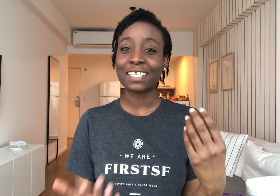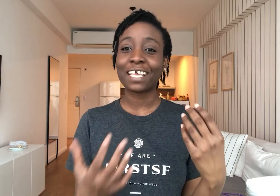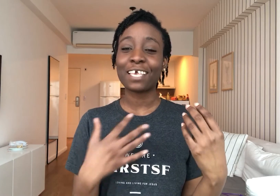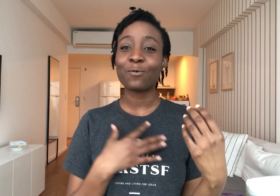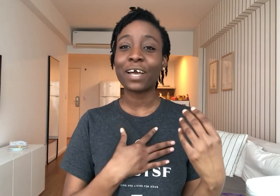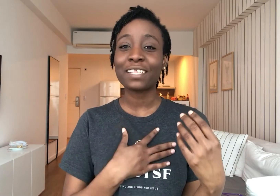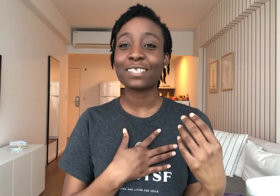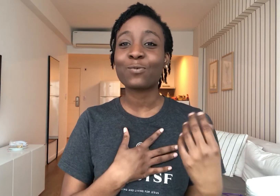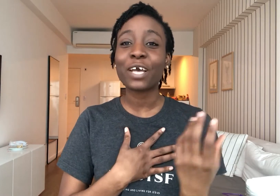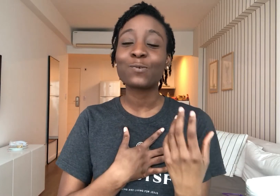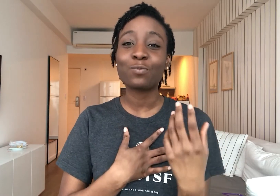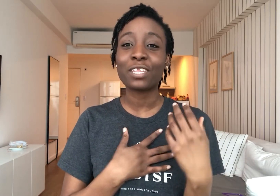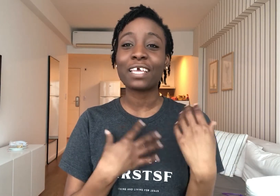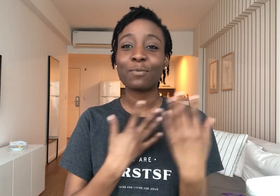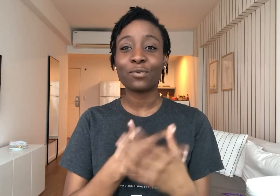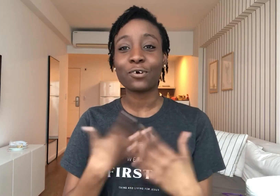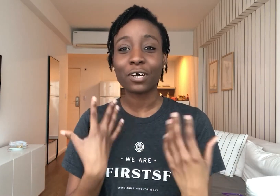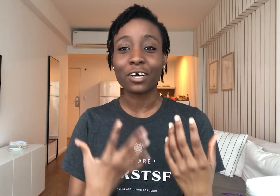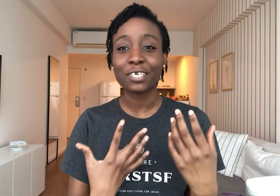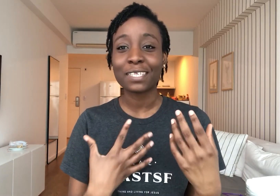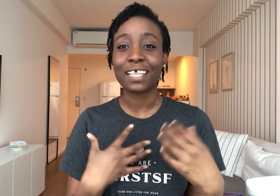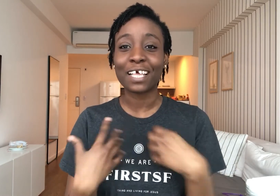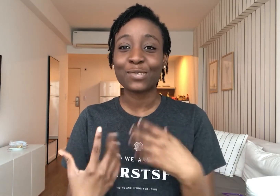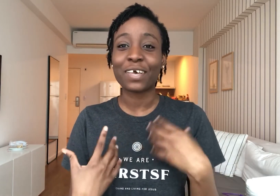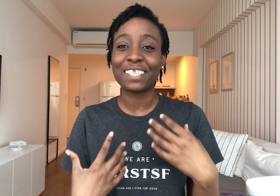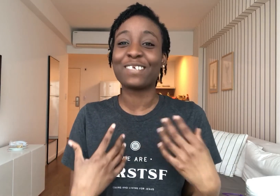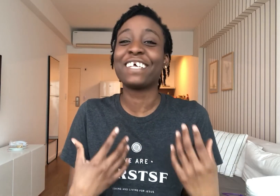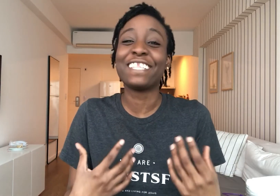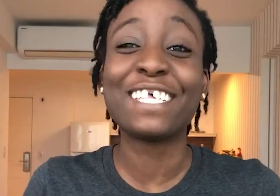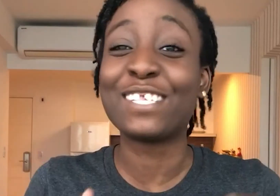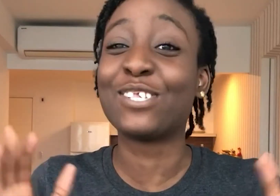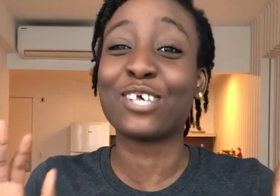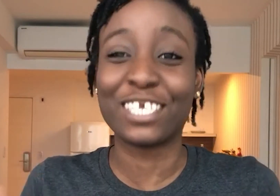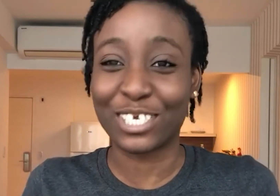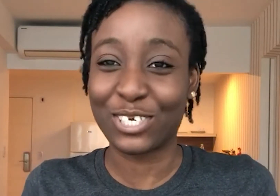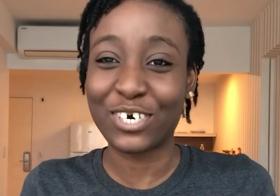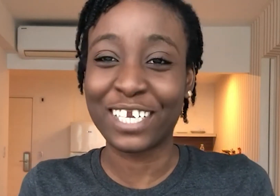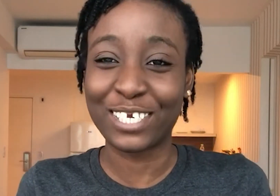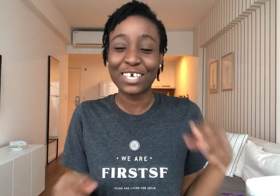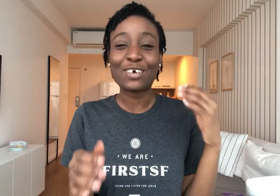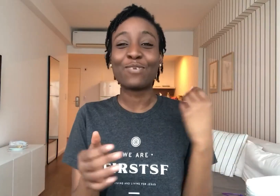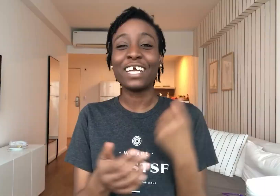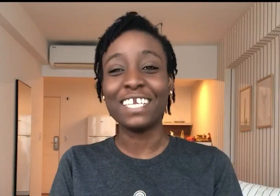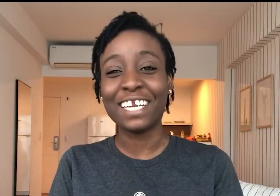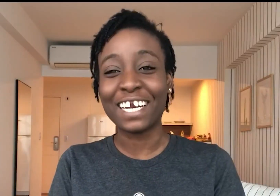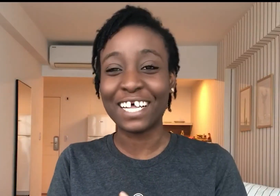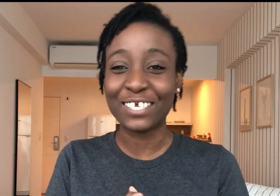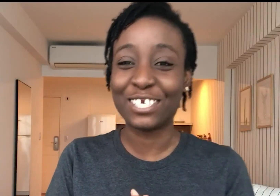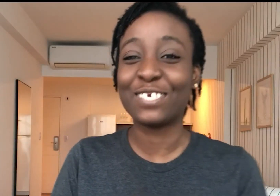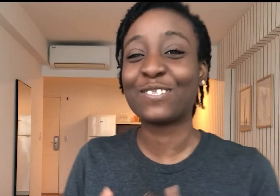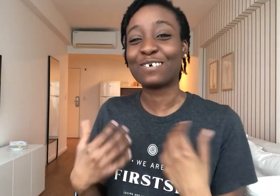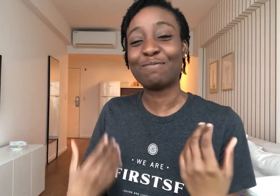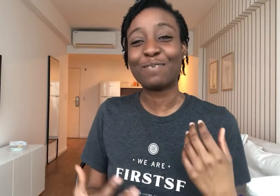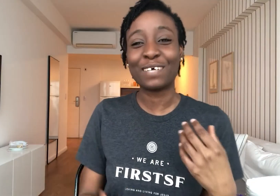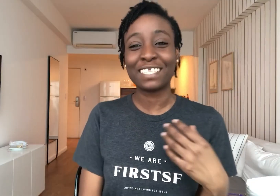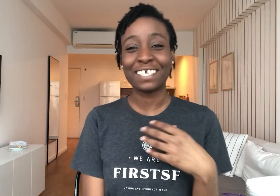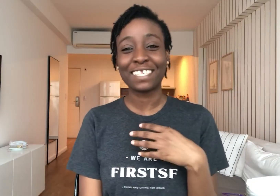like white would be like a pure heart and that's why...this is such a stretch but I need analogies to remember these